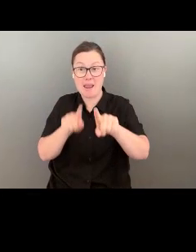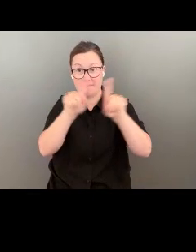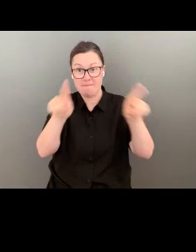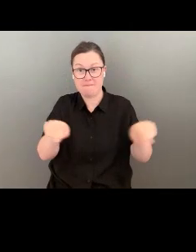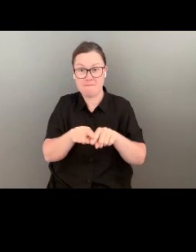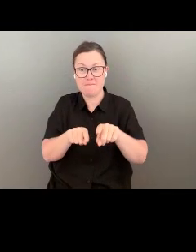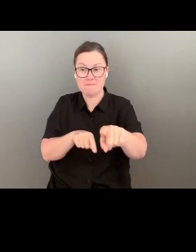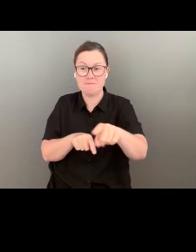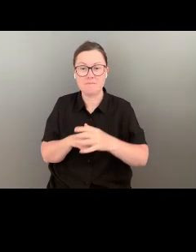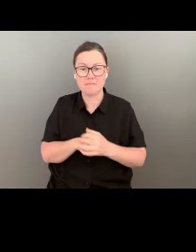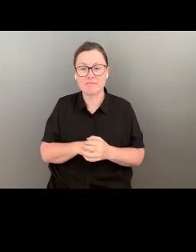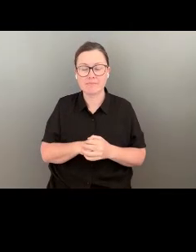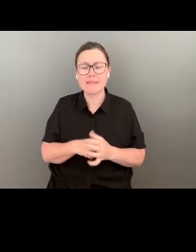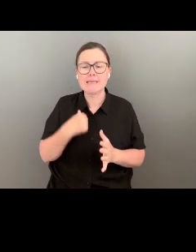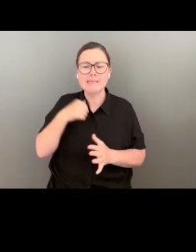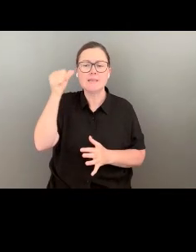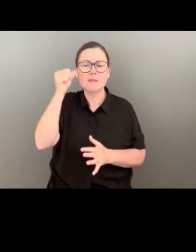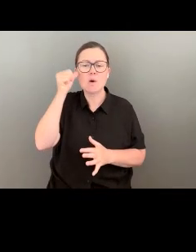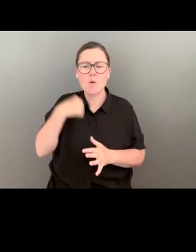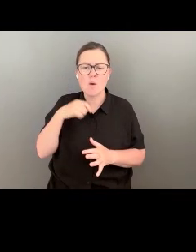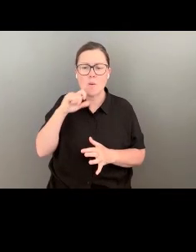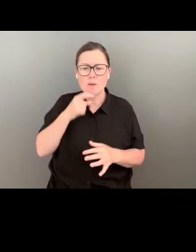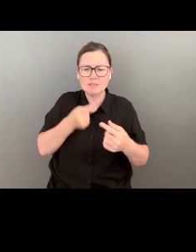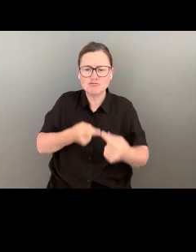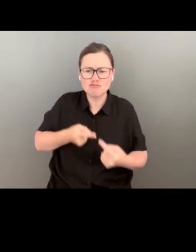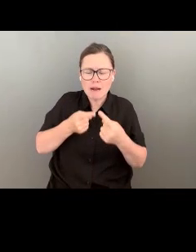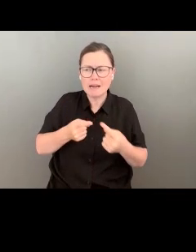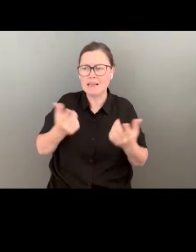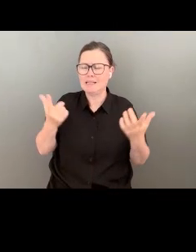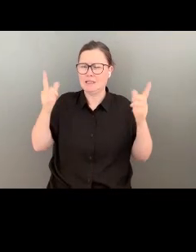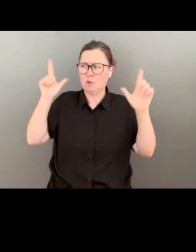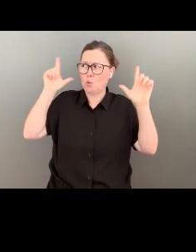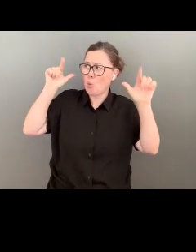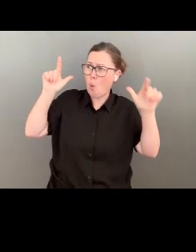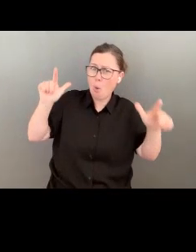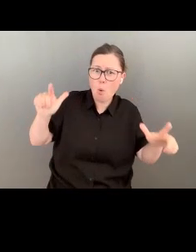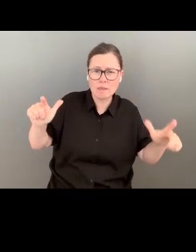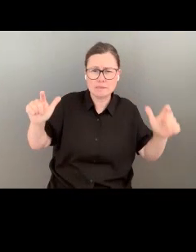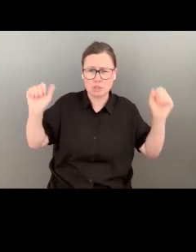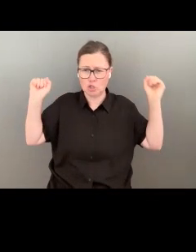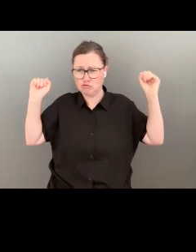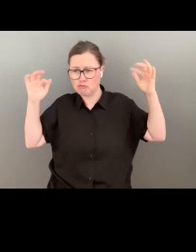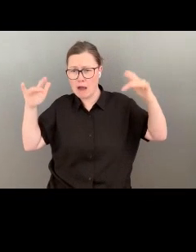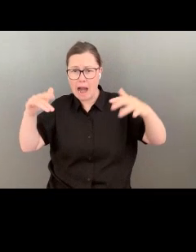to struggle with the crowds. The noise. But I really had to see the Red Hot Chili Peppers.